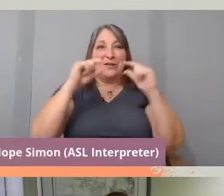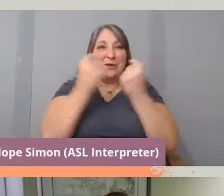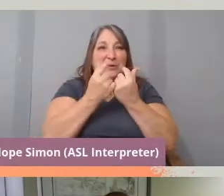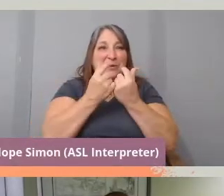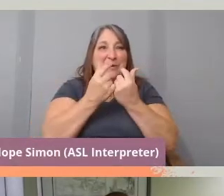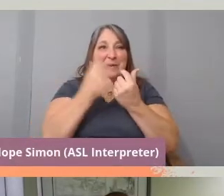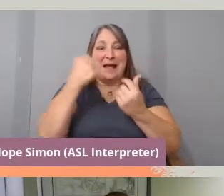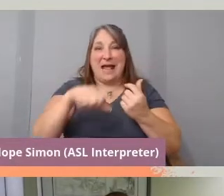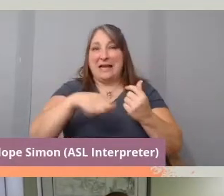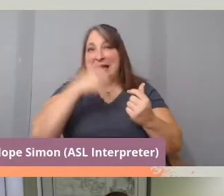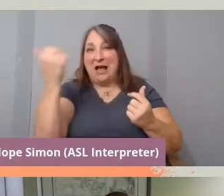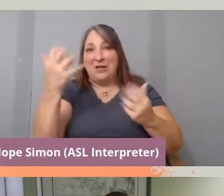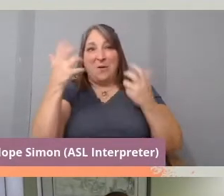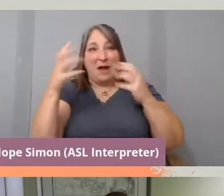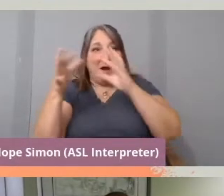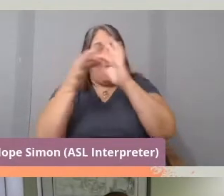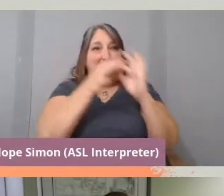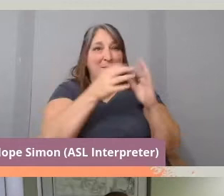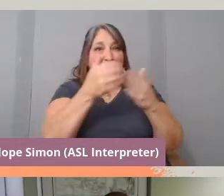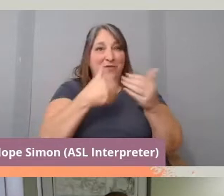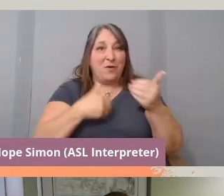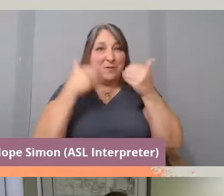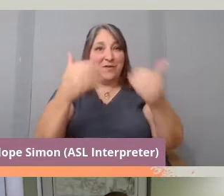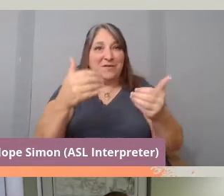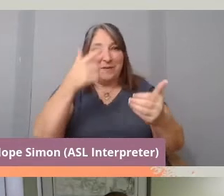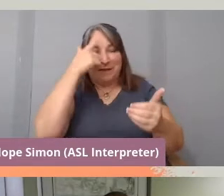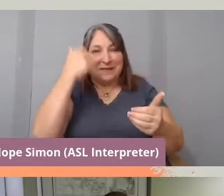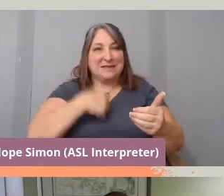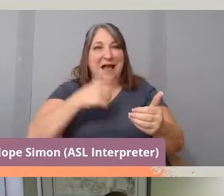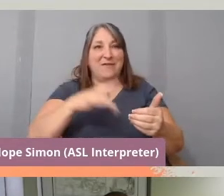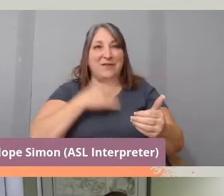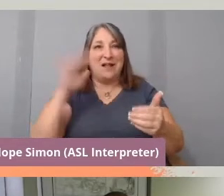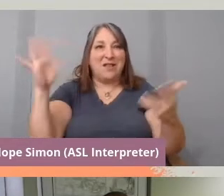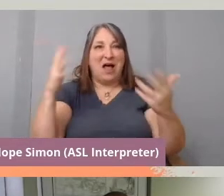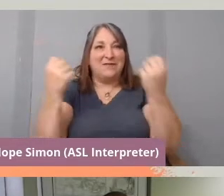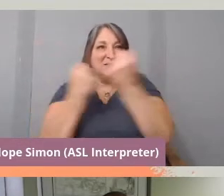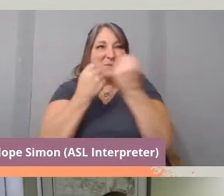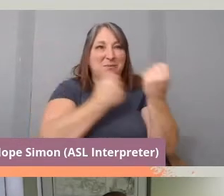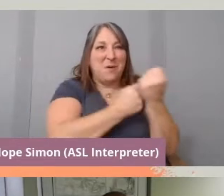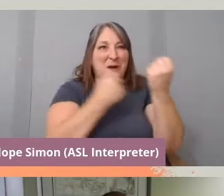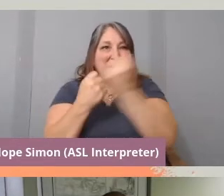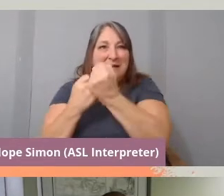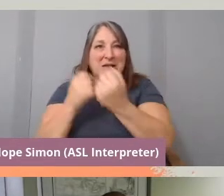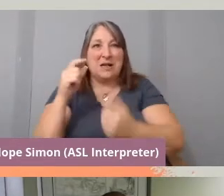Anybody wants to say something before we move on, because I feel like there's a lot of complementing and supporting.